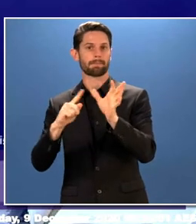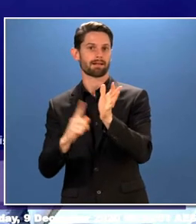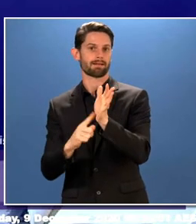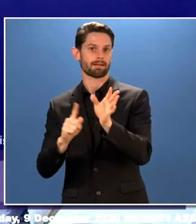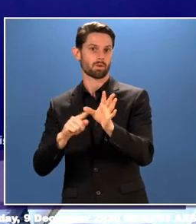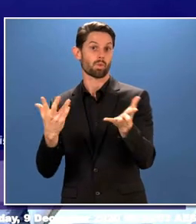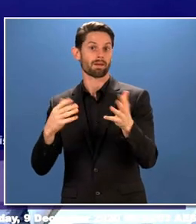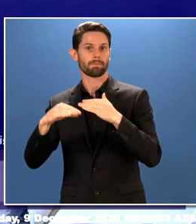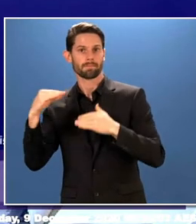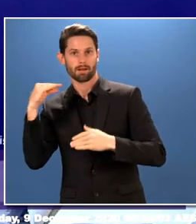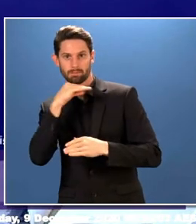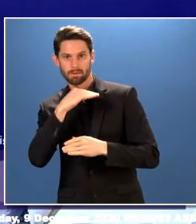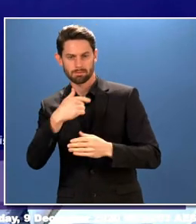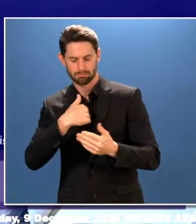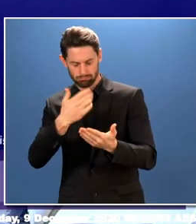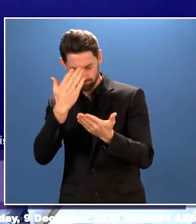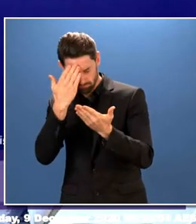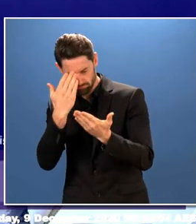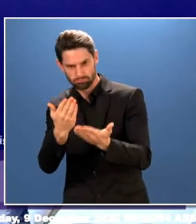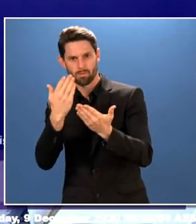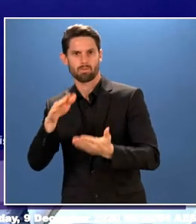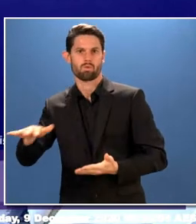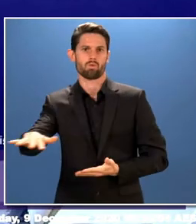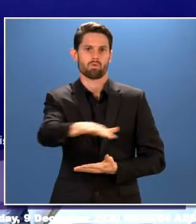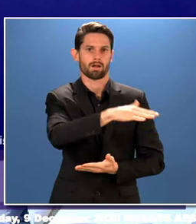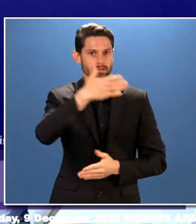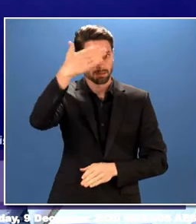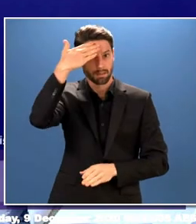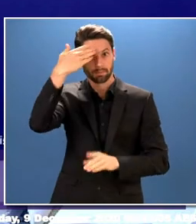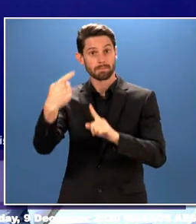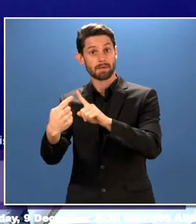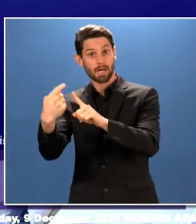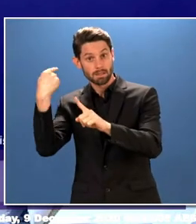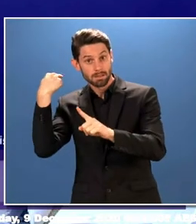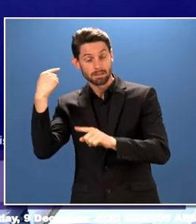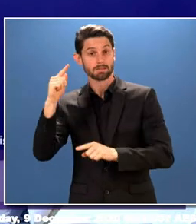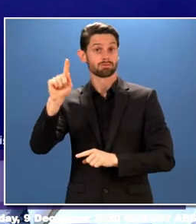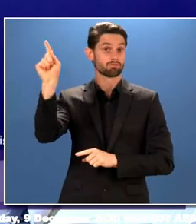I pay respects to their Elders past, present and emerging, as well as